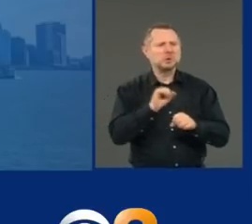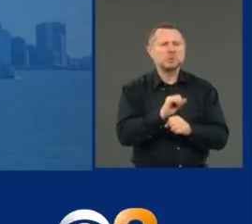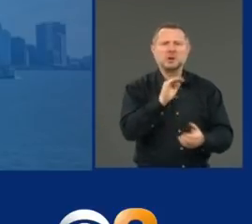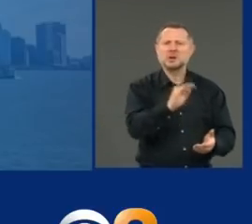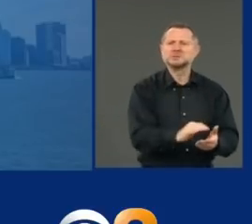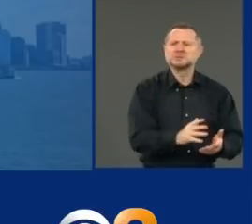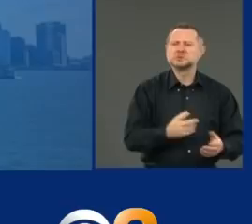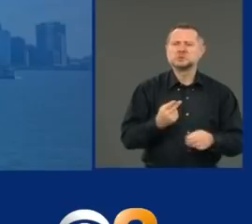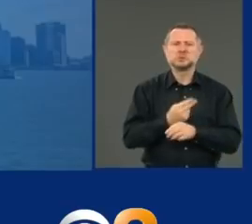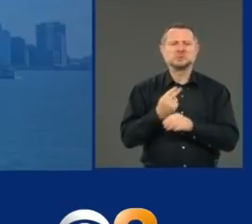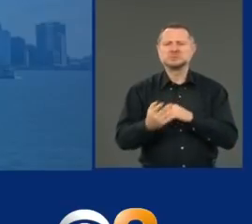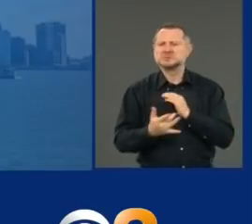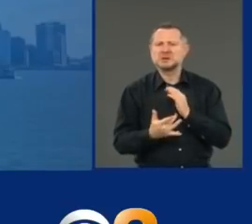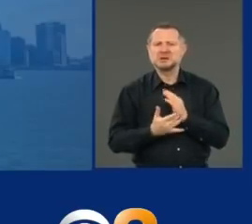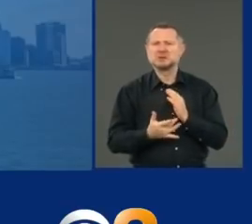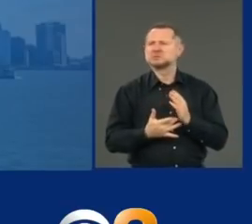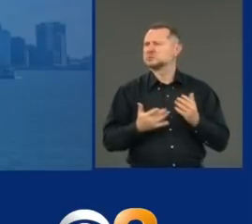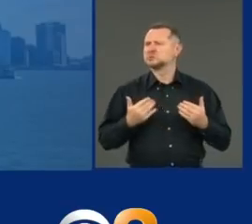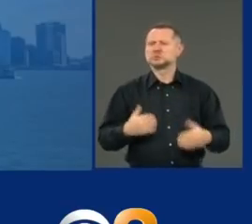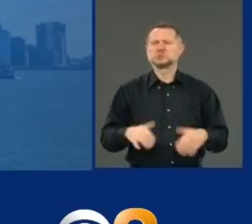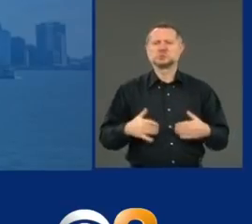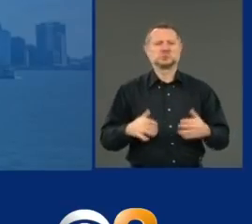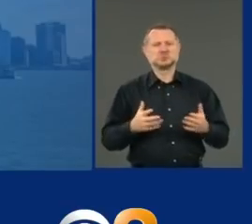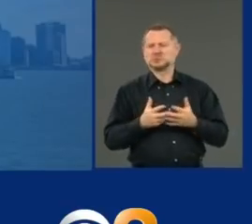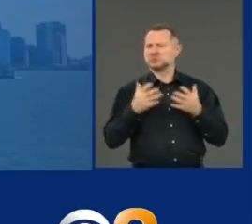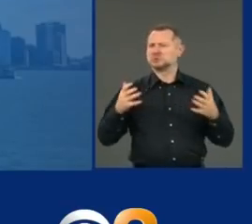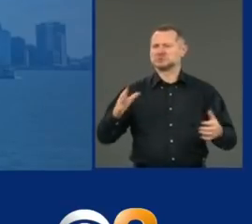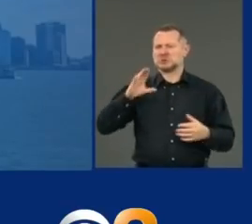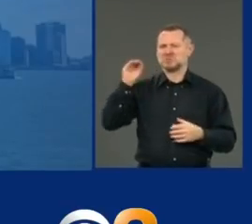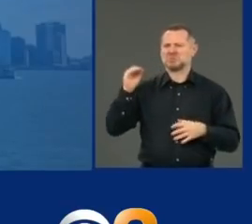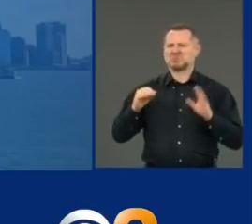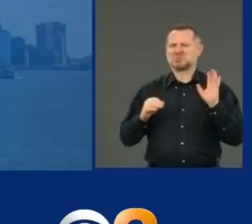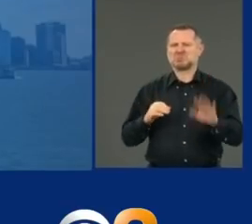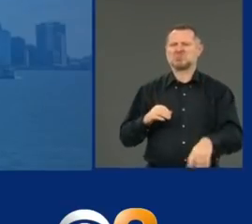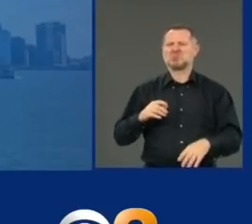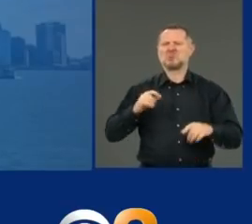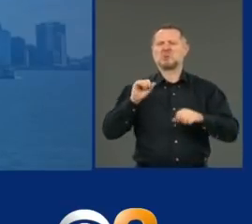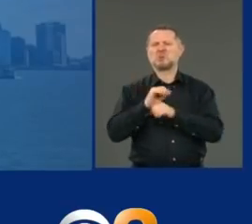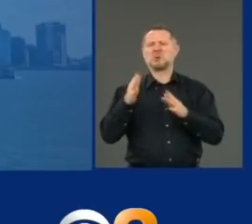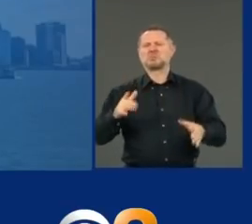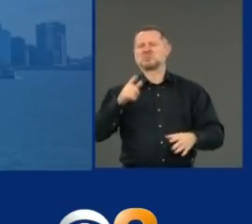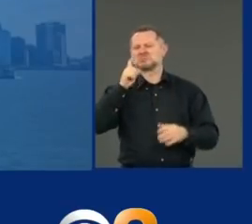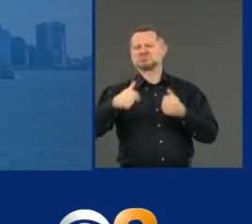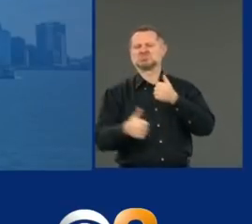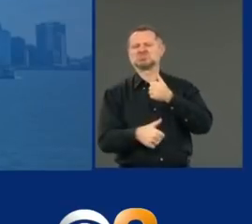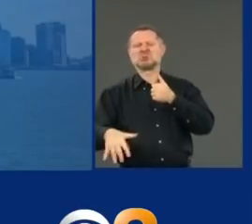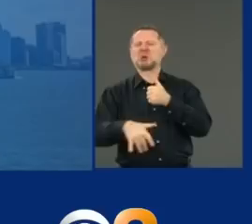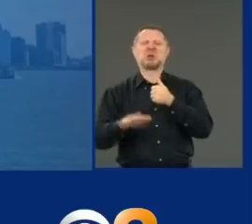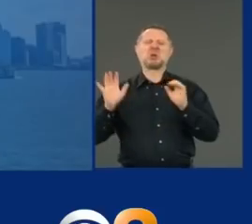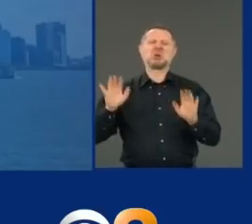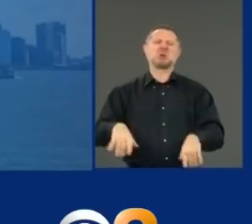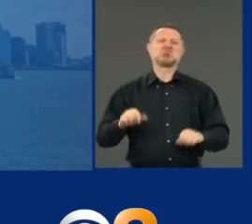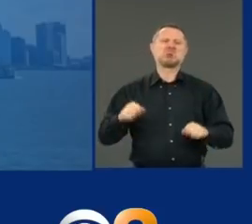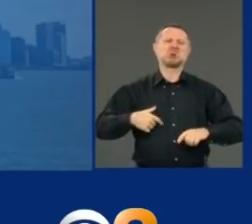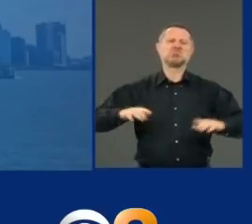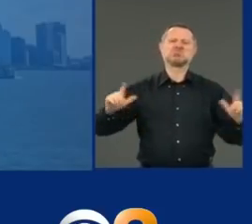I BELIEVE THAT. MANY BUSINESSES WILL HAVE GONE THROUGH A PERIOD WHERE WORKERS WERE HOME AND THEY HAD FEWER WORKERS AND USED